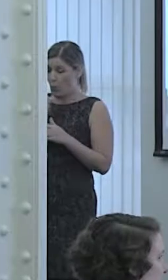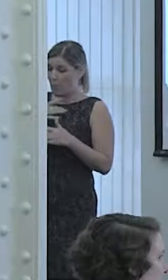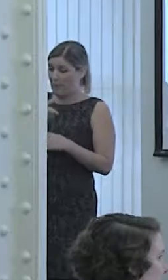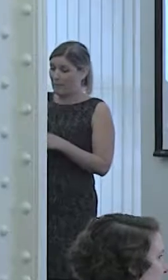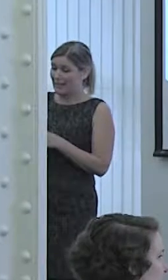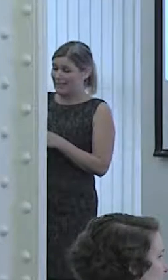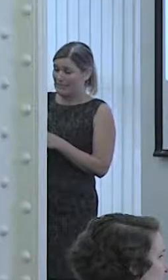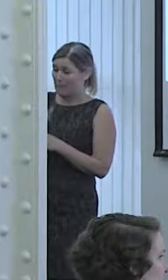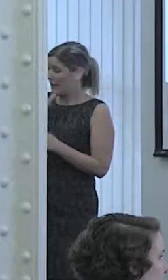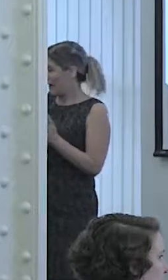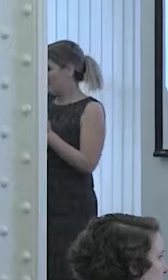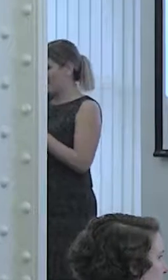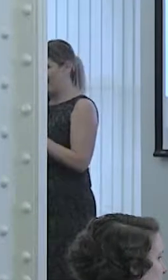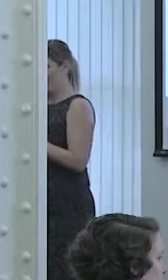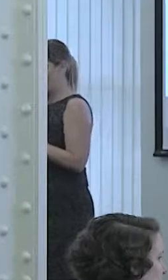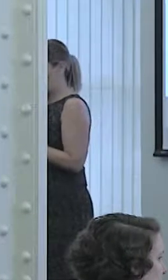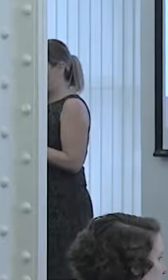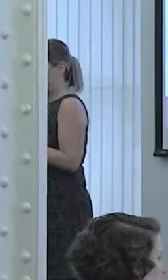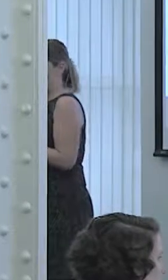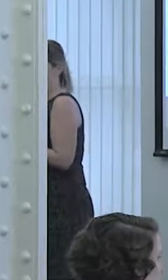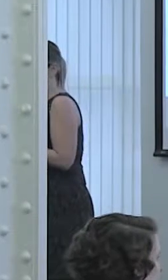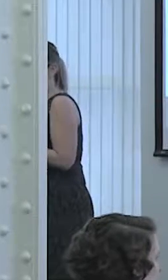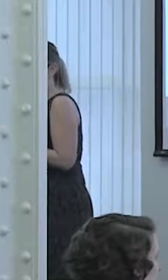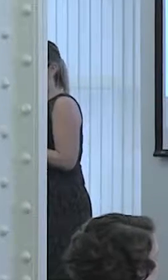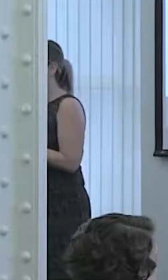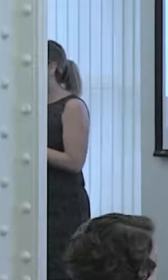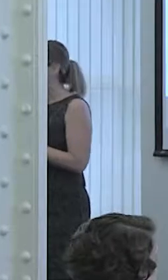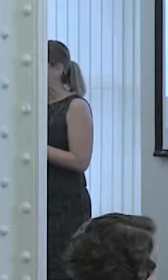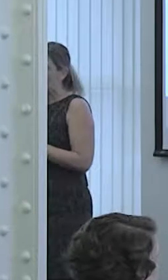This is similar to disabilities and stuff like that.